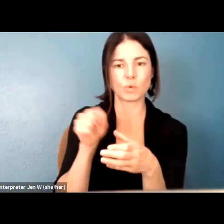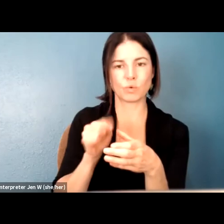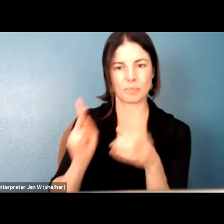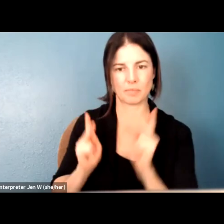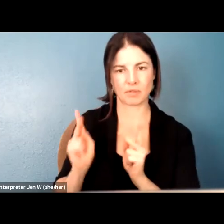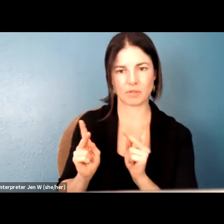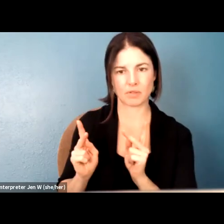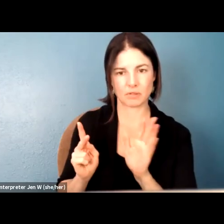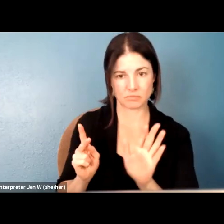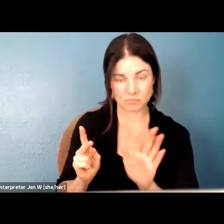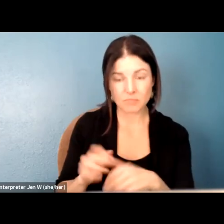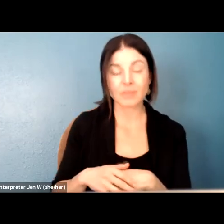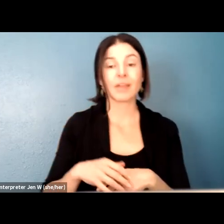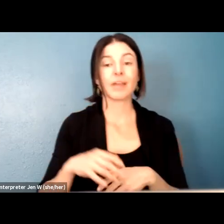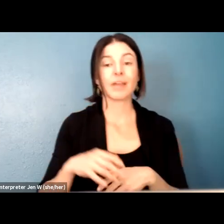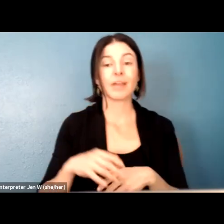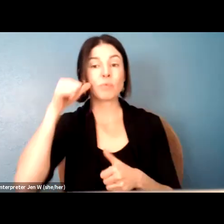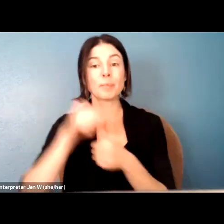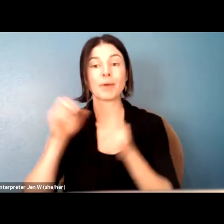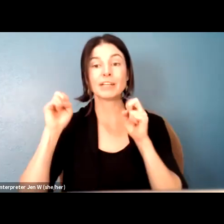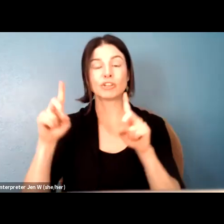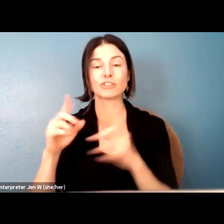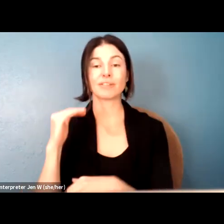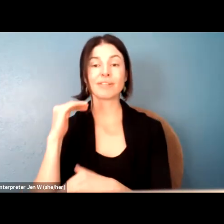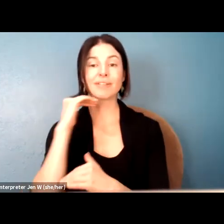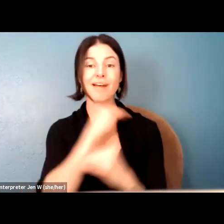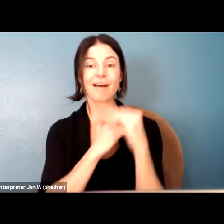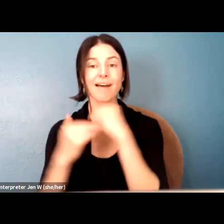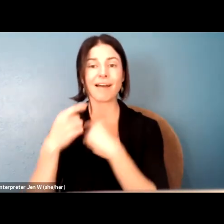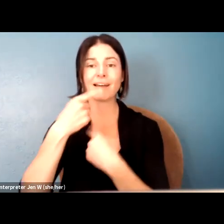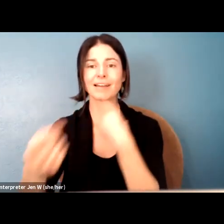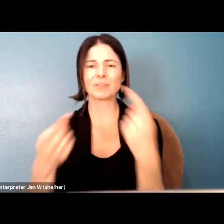been told that education. This nation continually lies to us